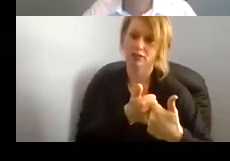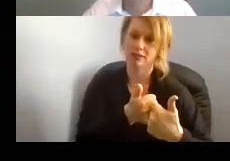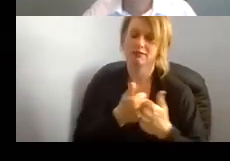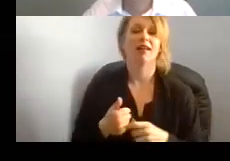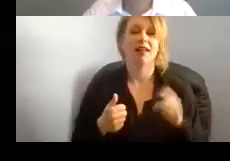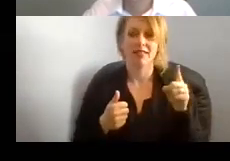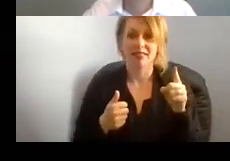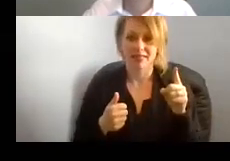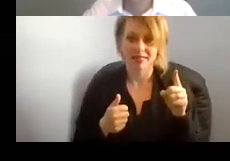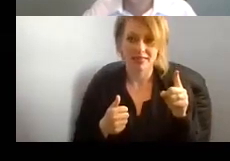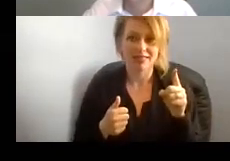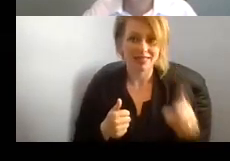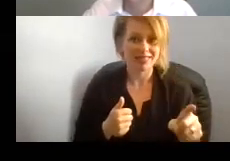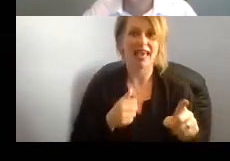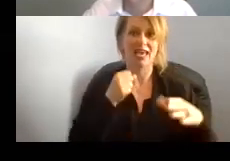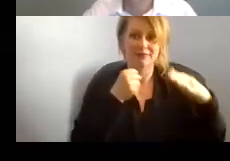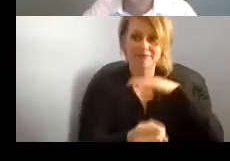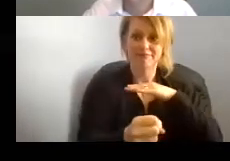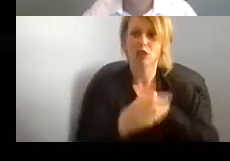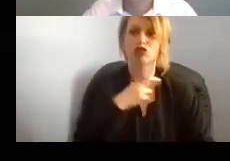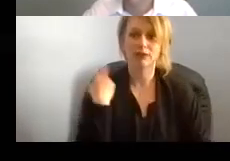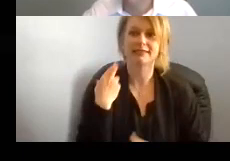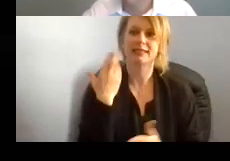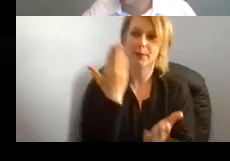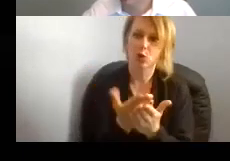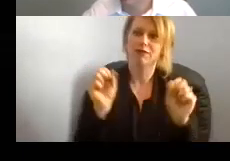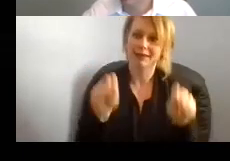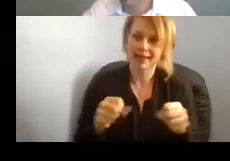in risky situations to prove they can survive. It’s because they’re scared.